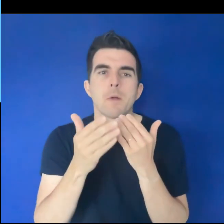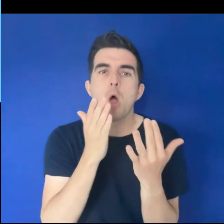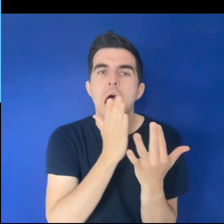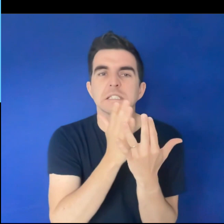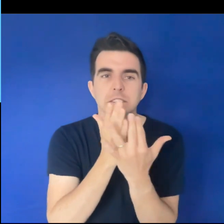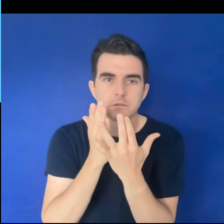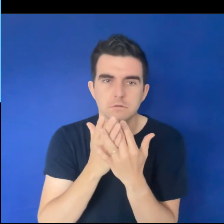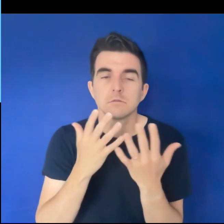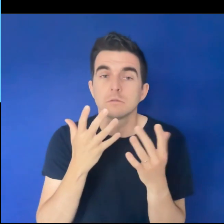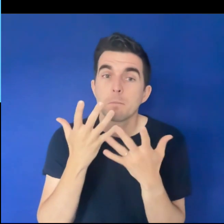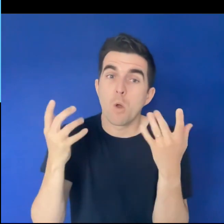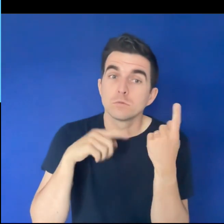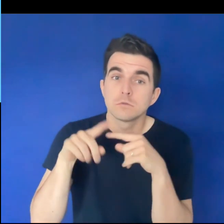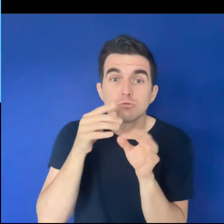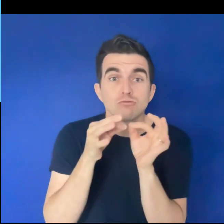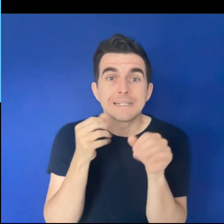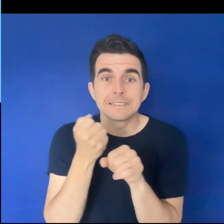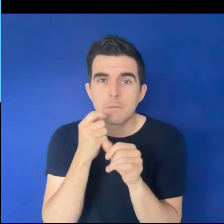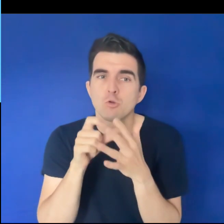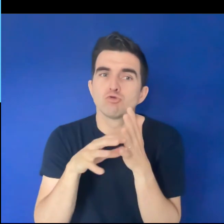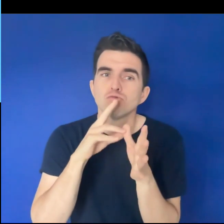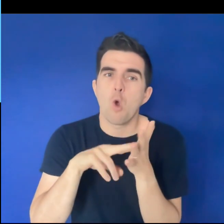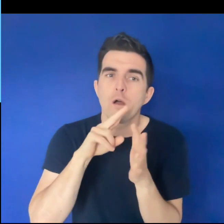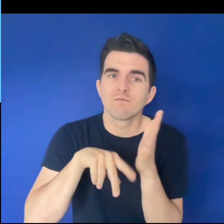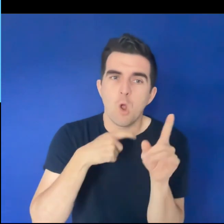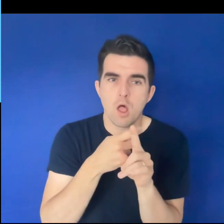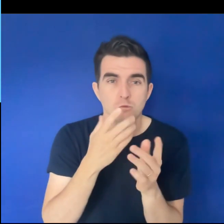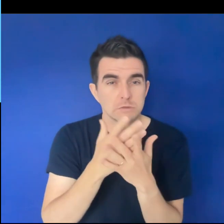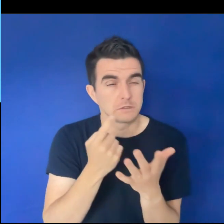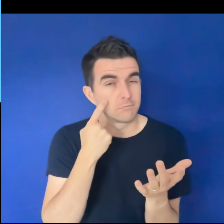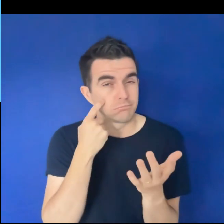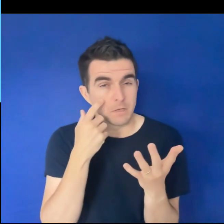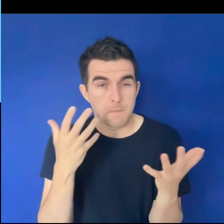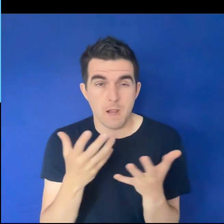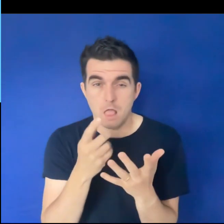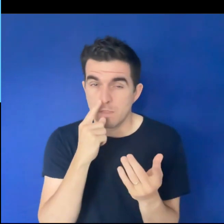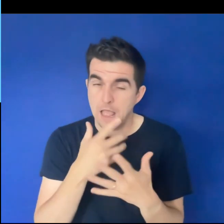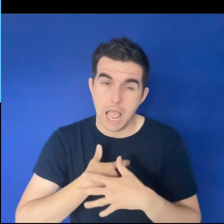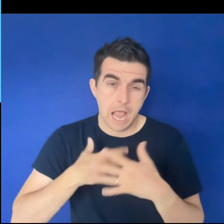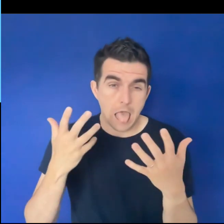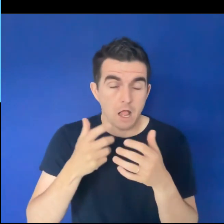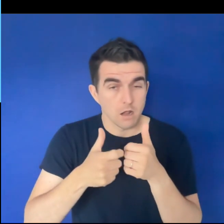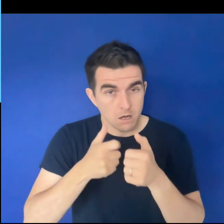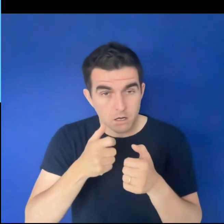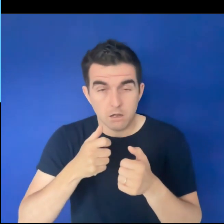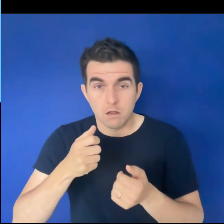Unlike most strategy games, DawnFolk is completely playable with ANY controller you like.